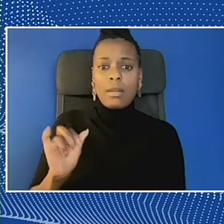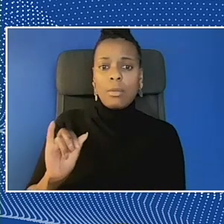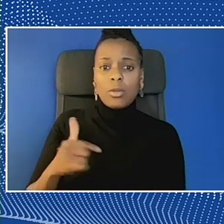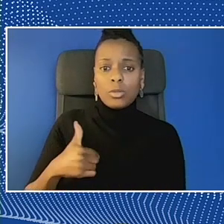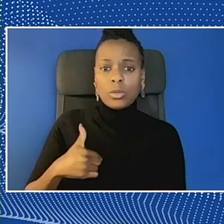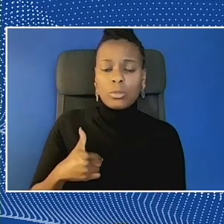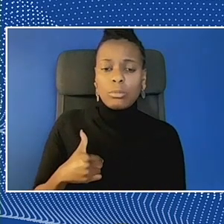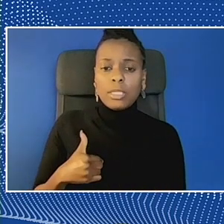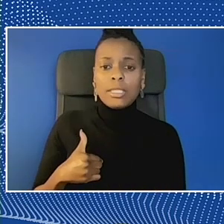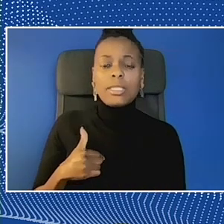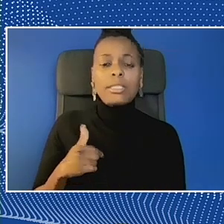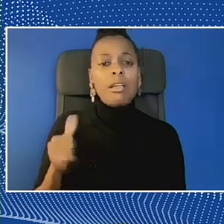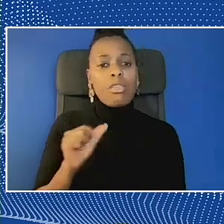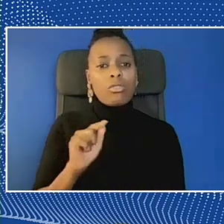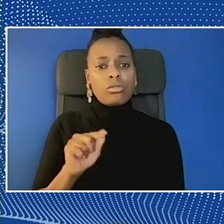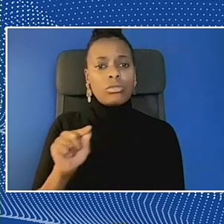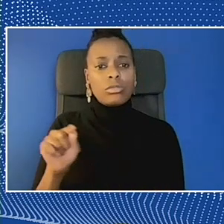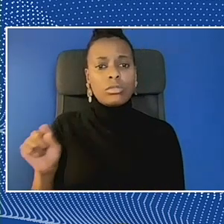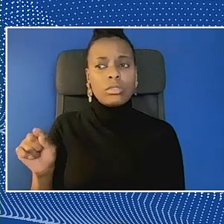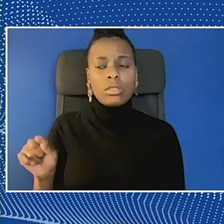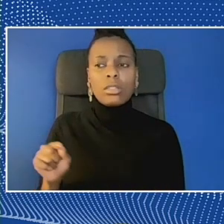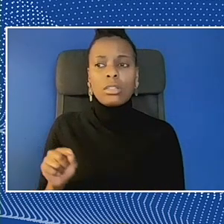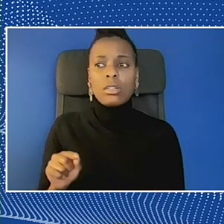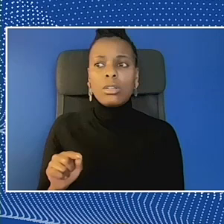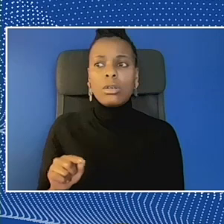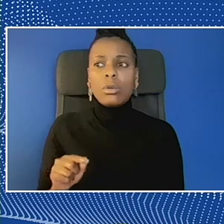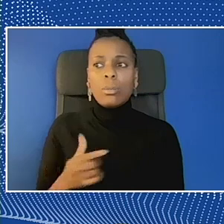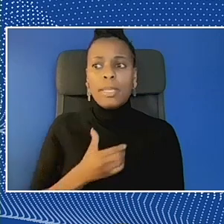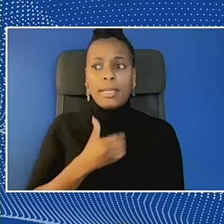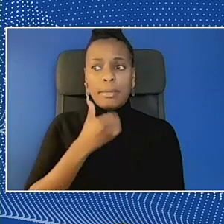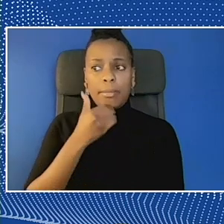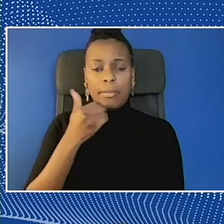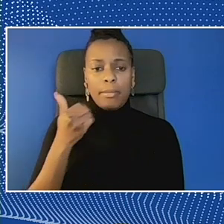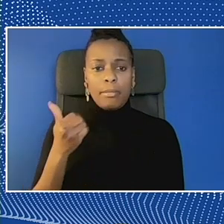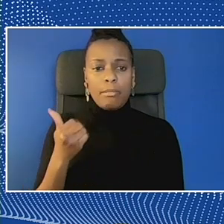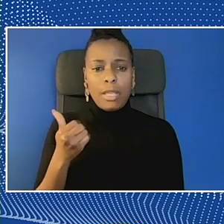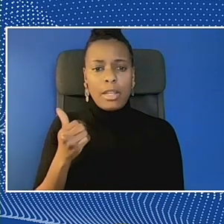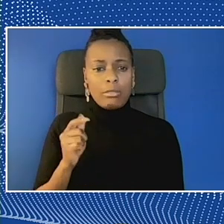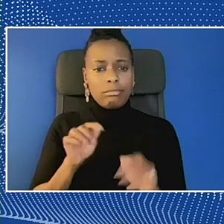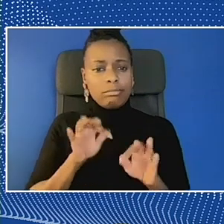would be a better formulation of the idea